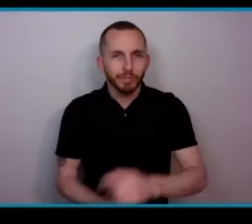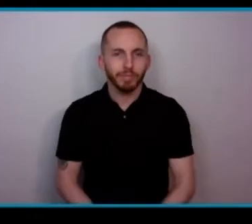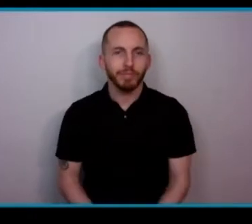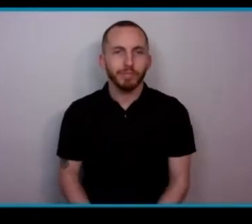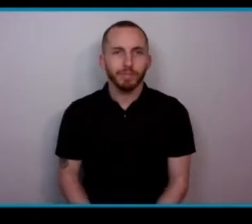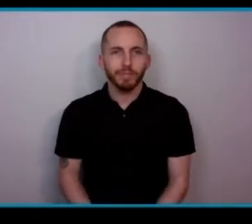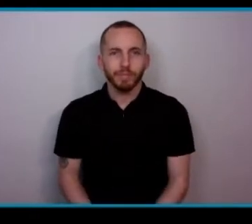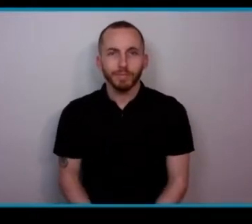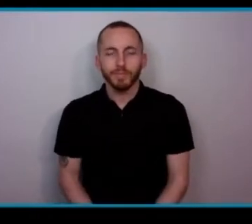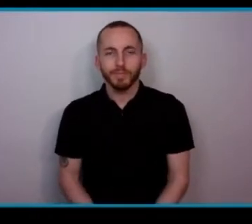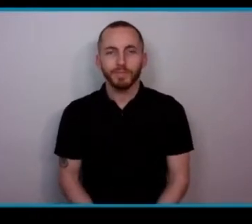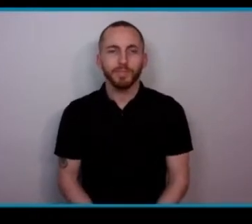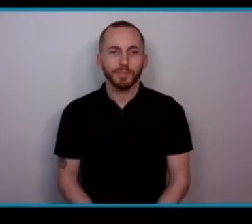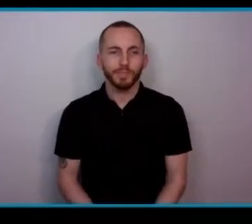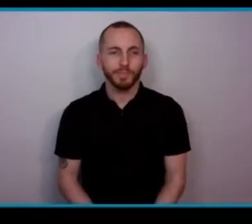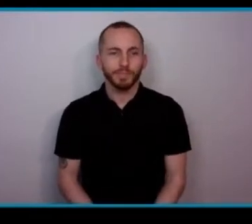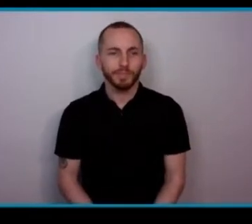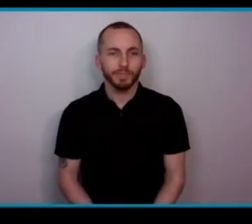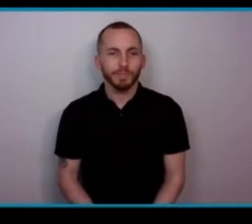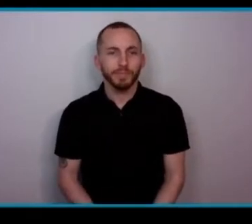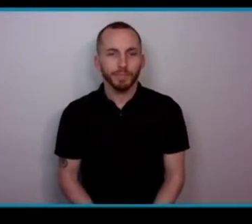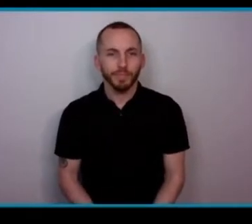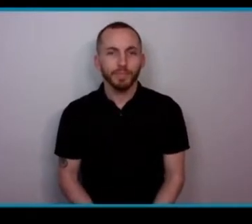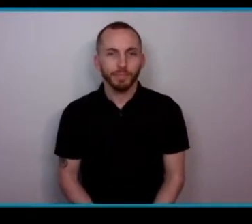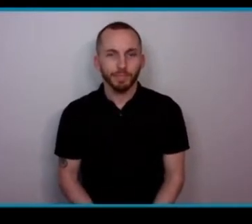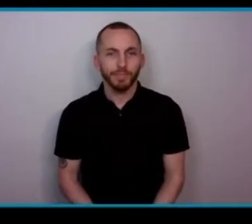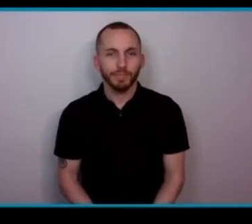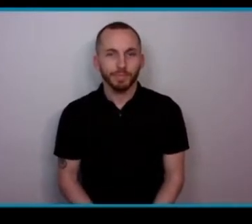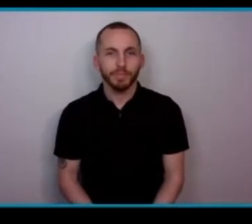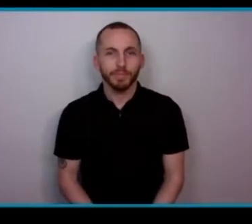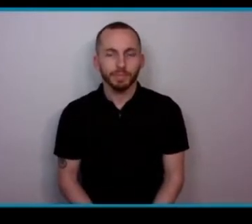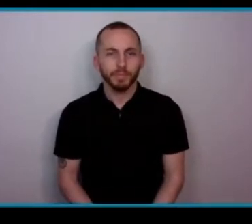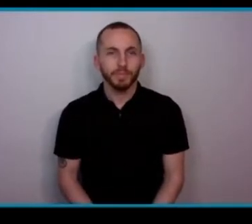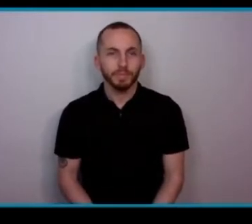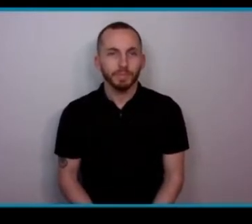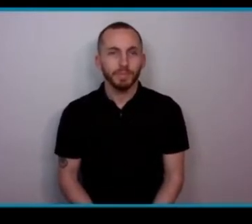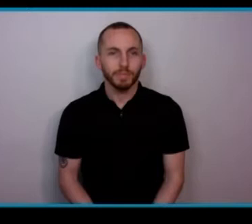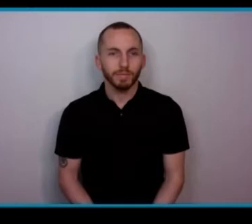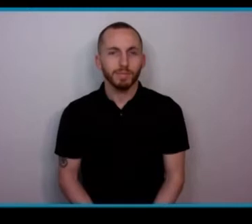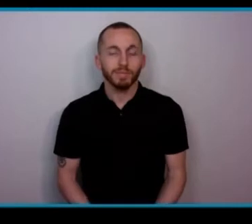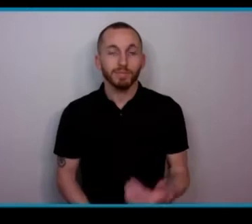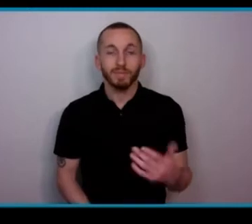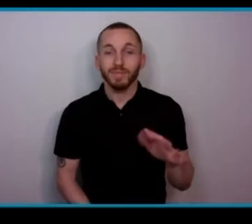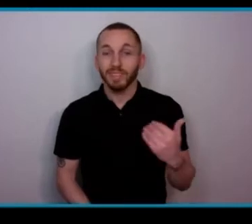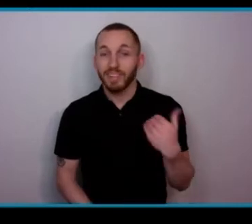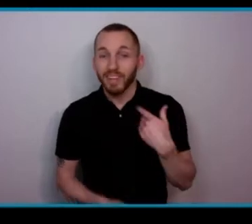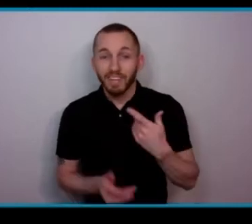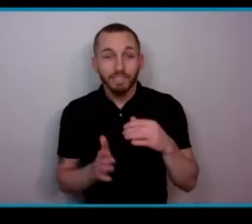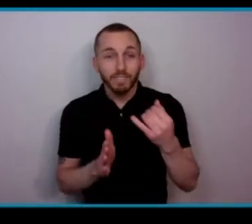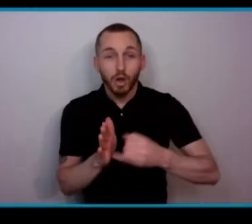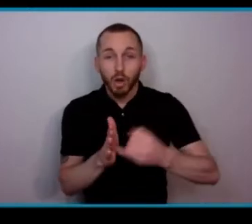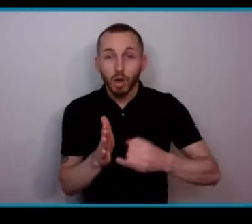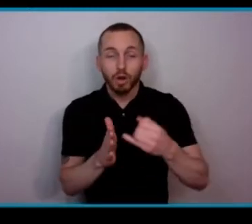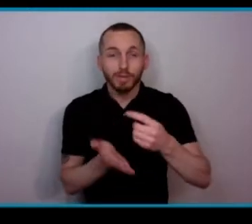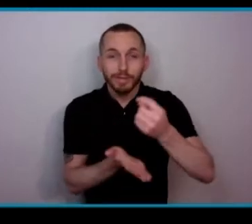of research involving creative arts therapies but also arts programs in health or other outcome domains such as education.